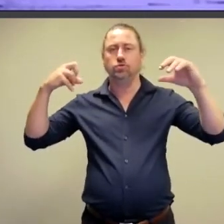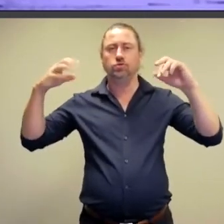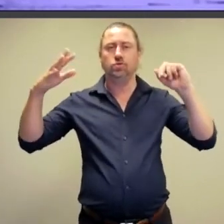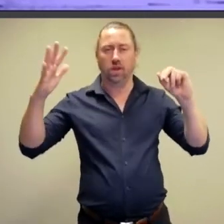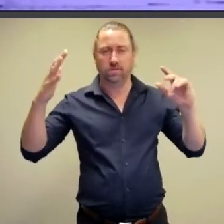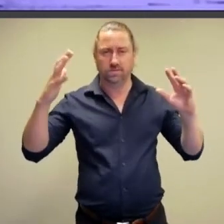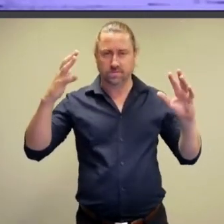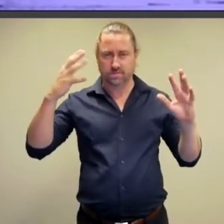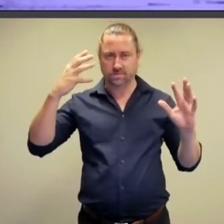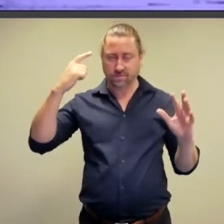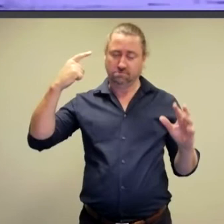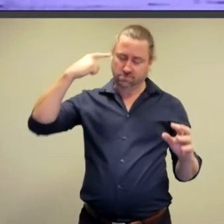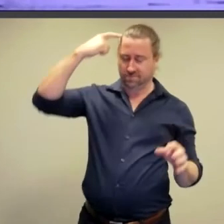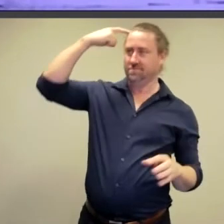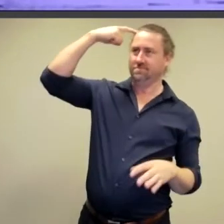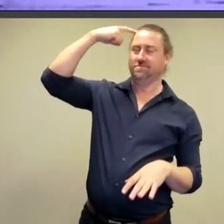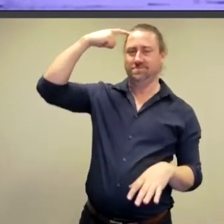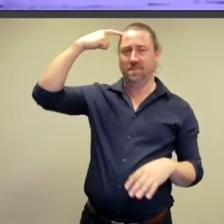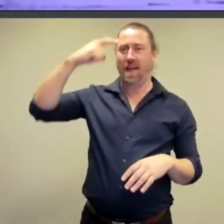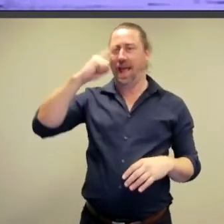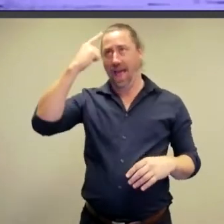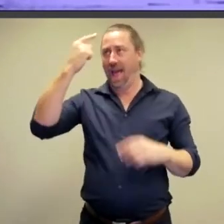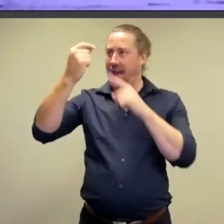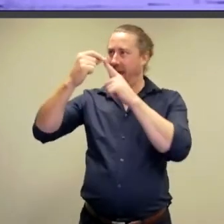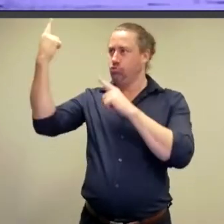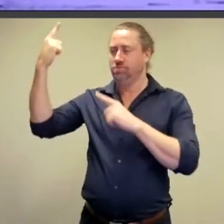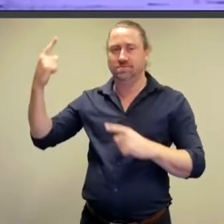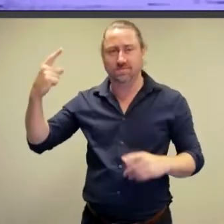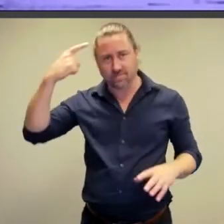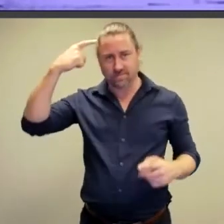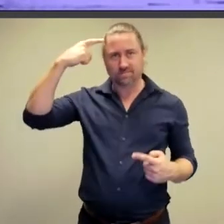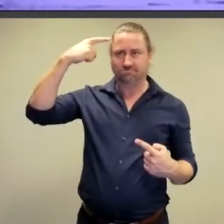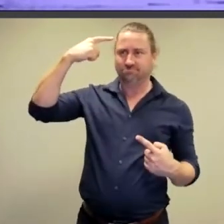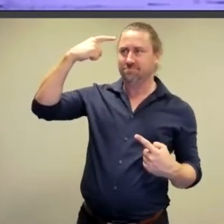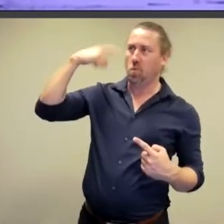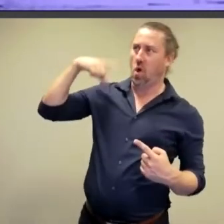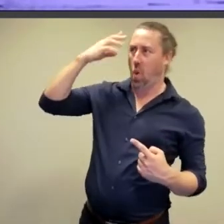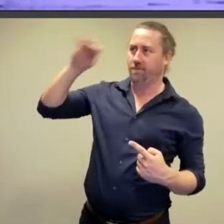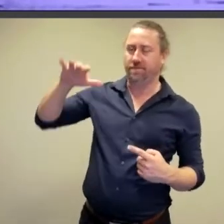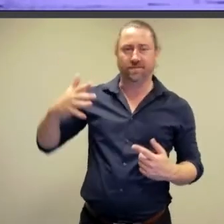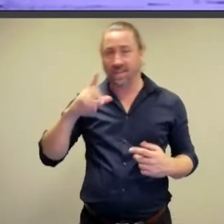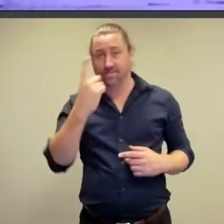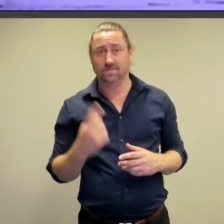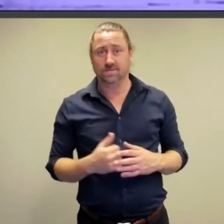into my brain and stayed